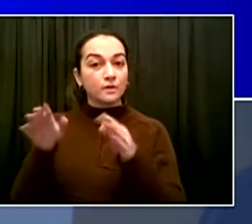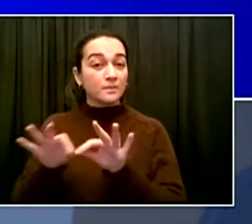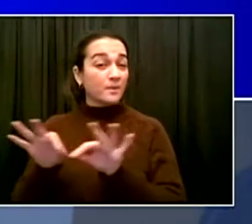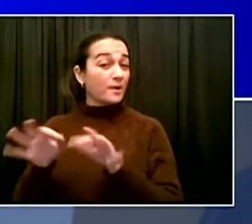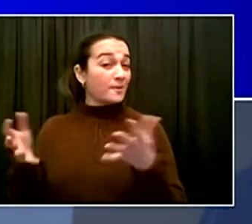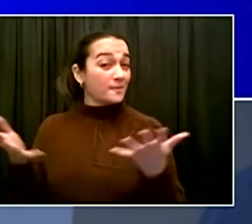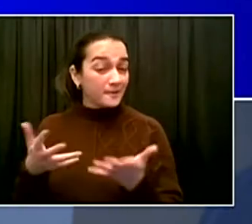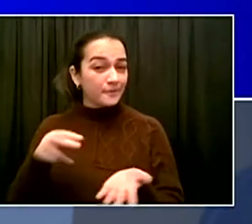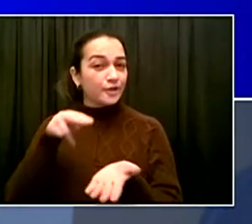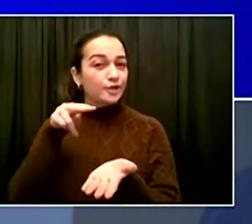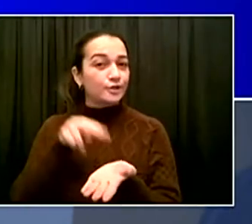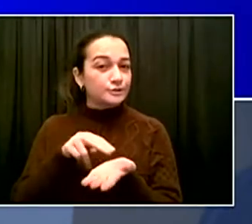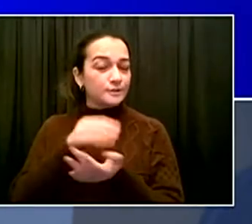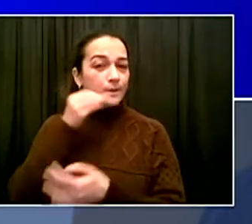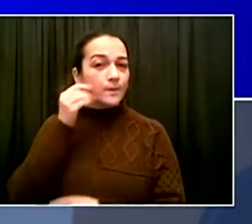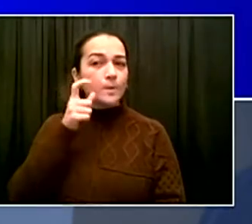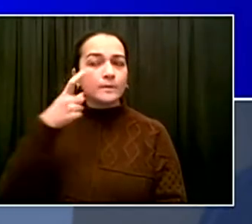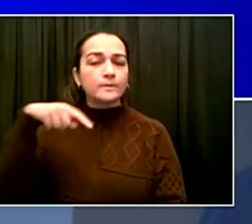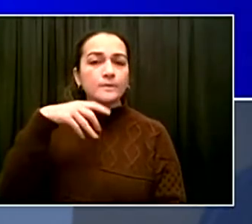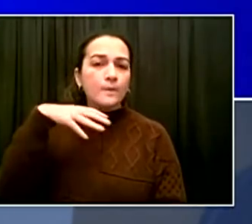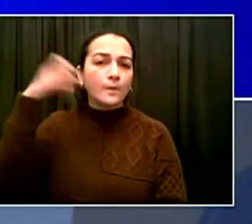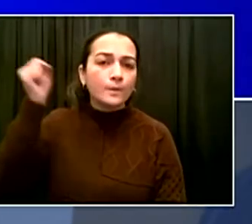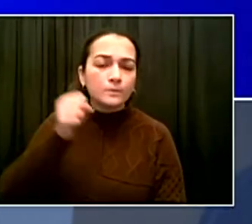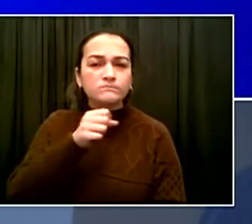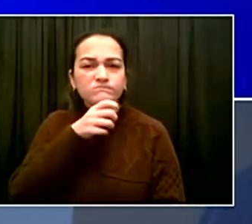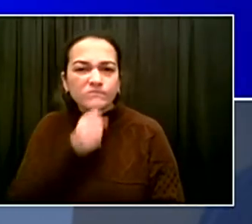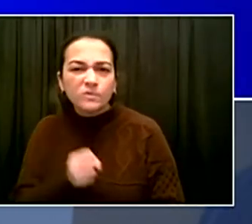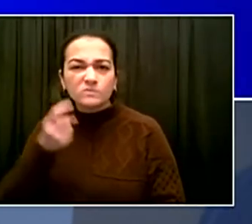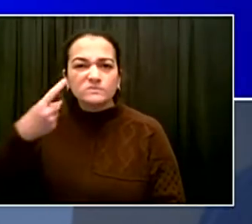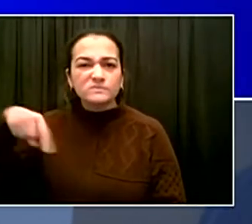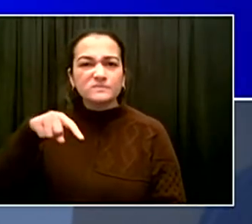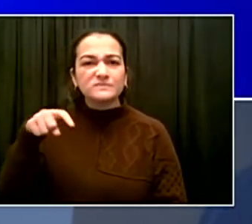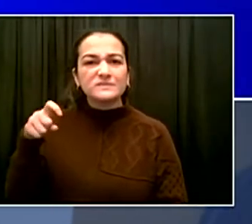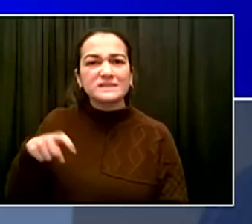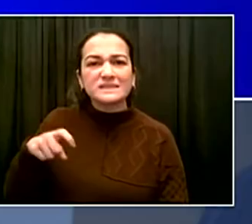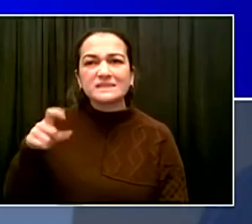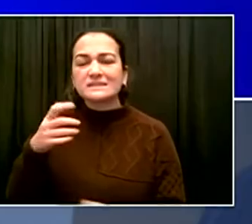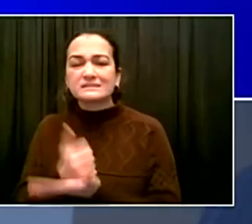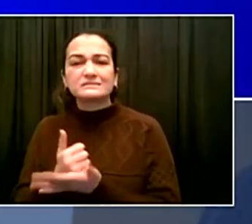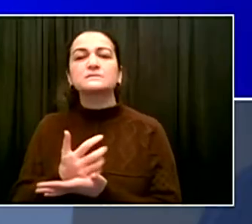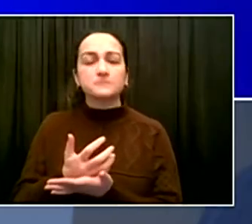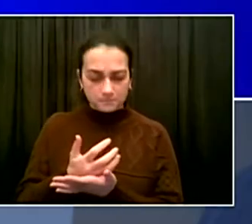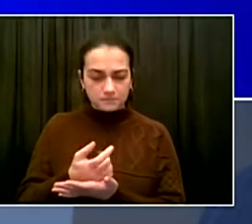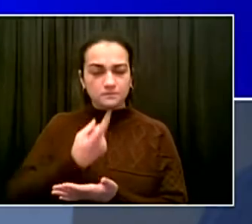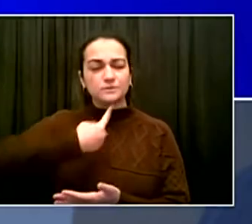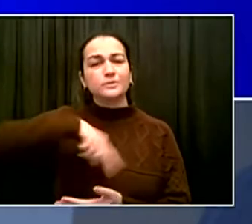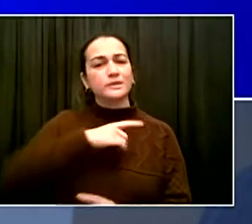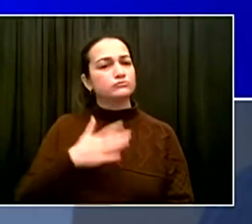HOMES. OUR HEALTH DEPARTMENT IS COORDINATING RAPID ACCESS TO úB